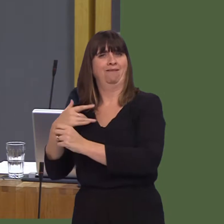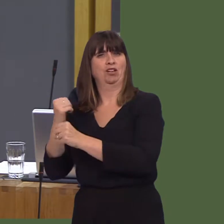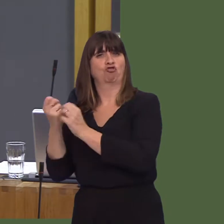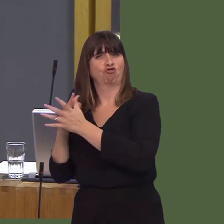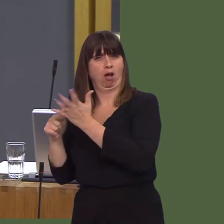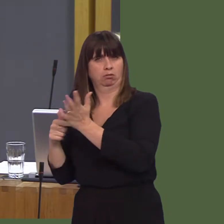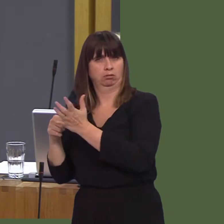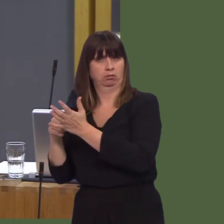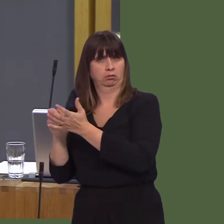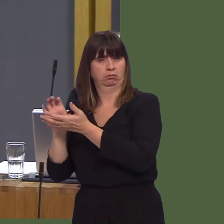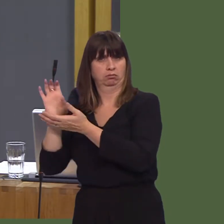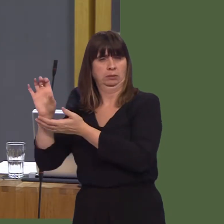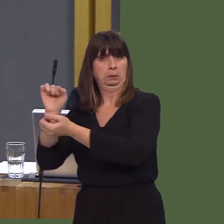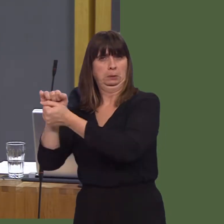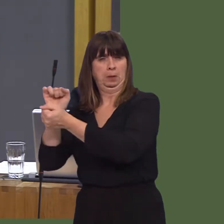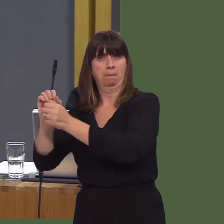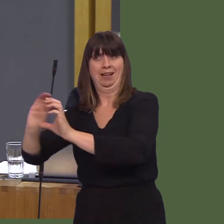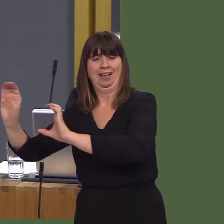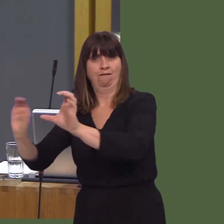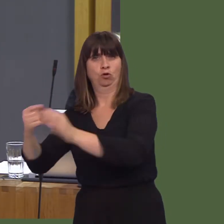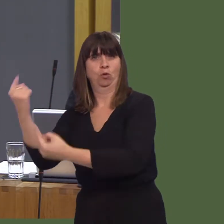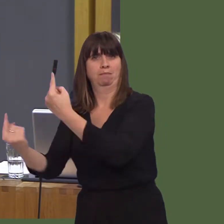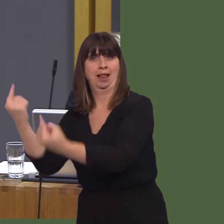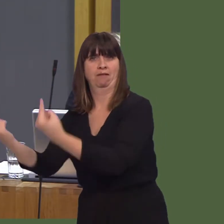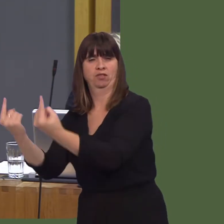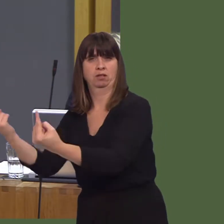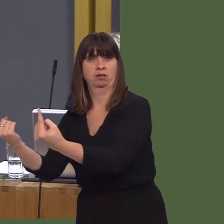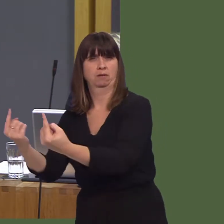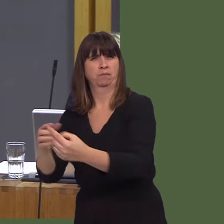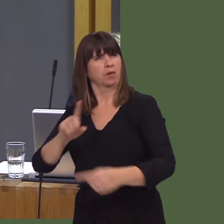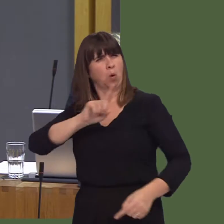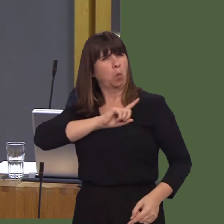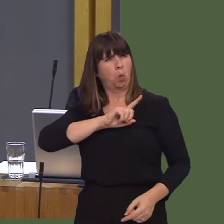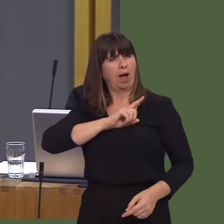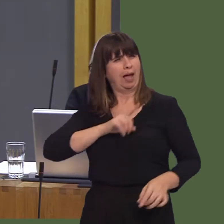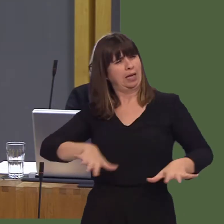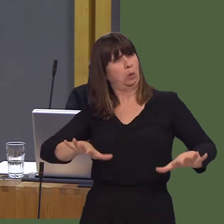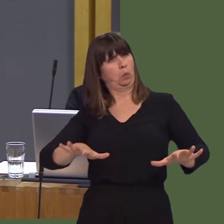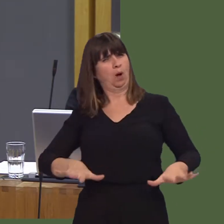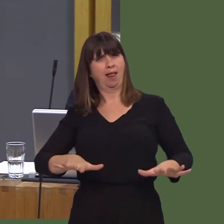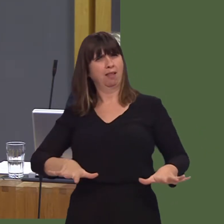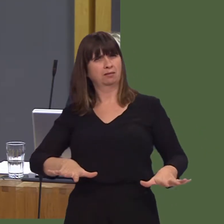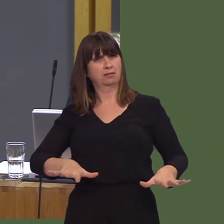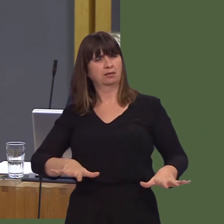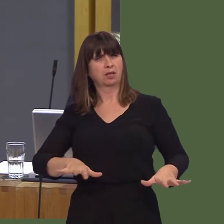In the words of the recent petition on the matter, I'd like to ask you: why are people in receipt of the Welsh independent living grant being